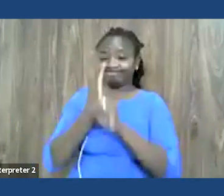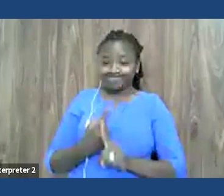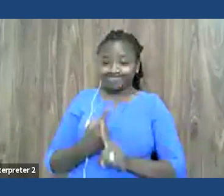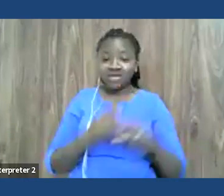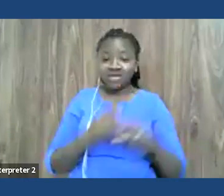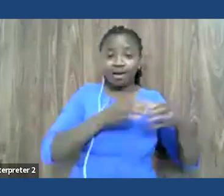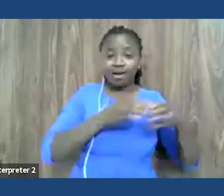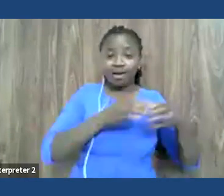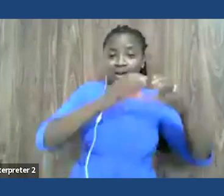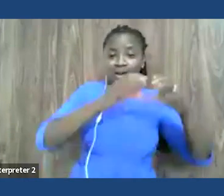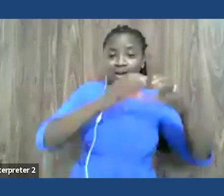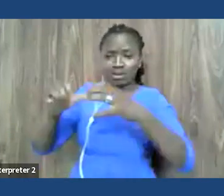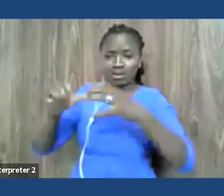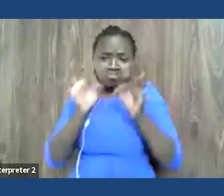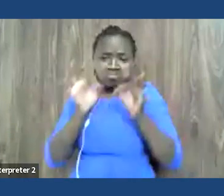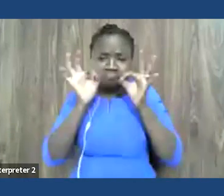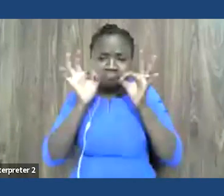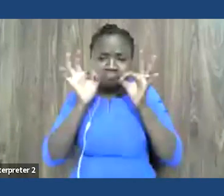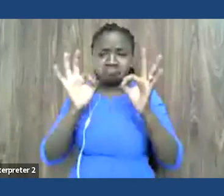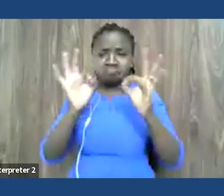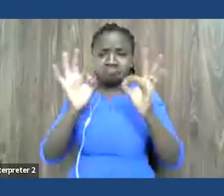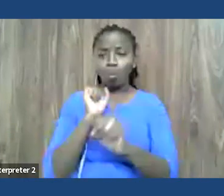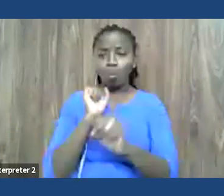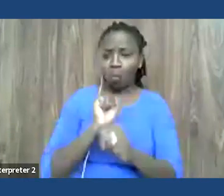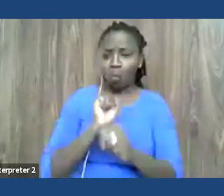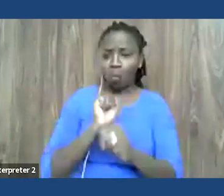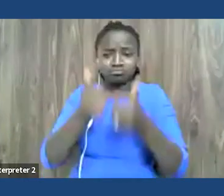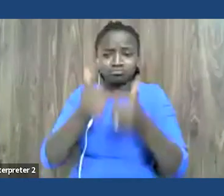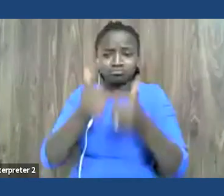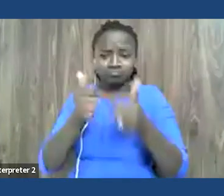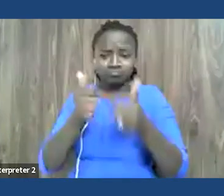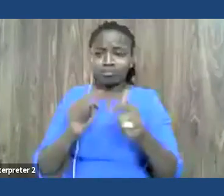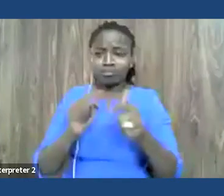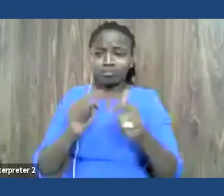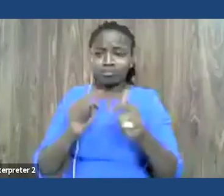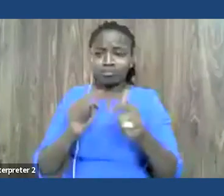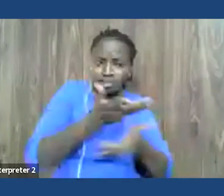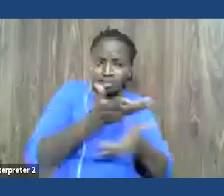We can see as we look ahead to the negotiation process for a Convention, we're looking at